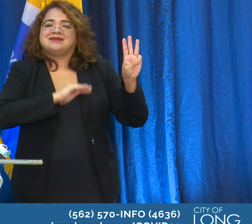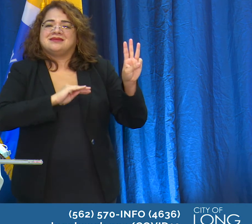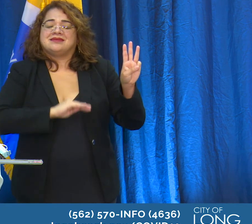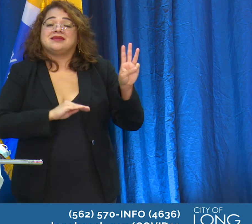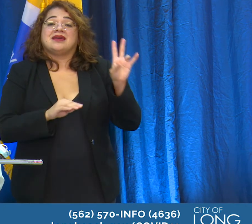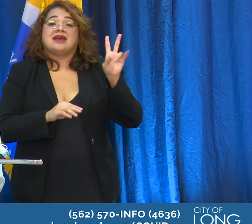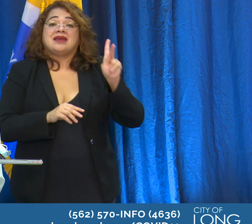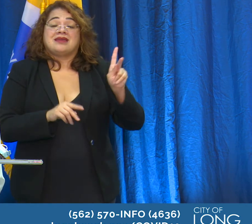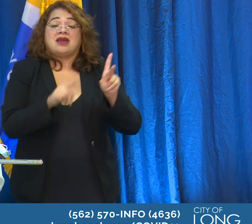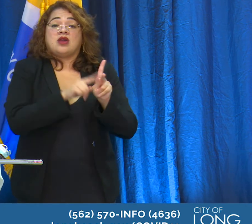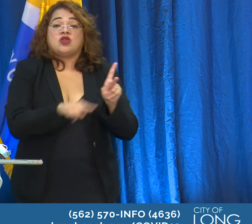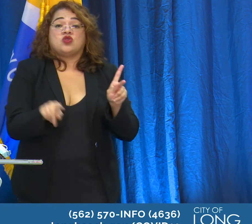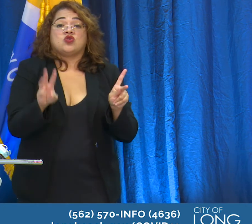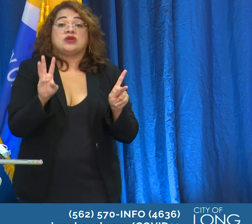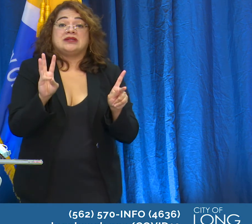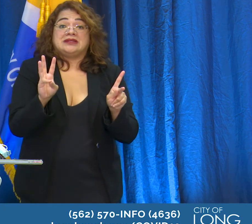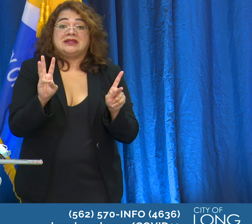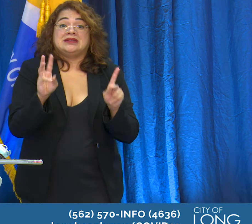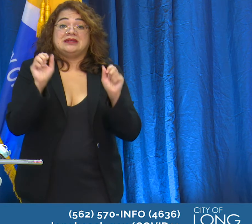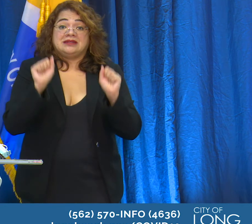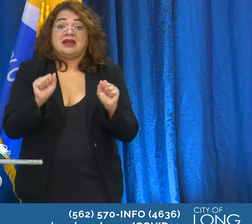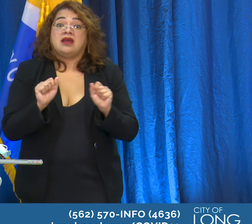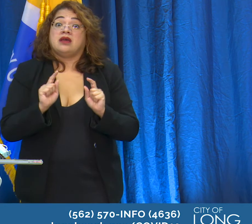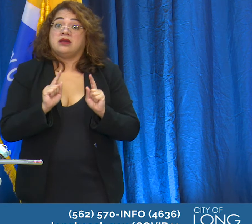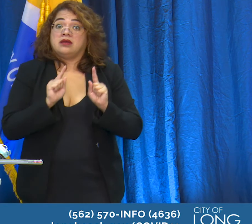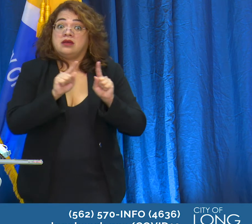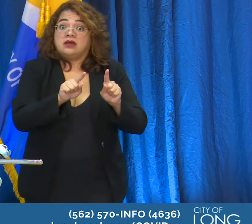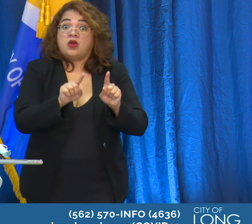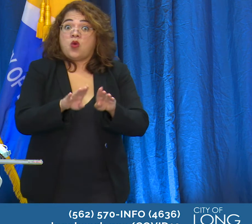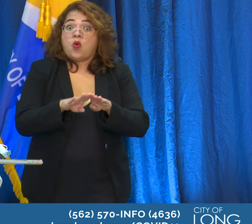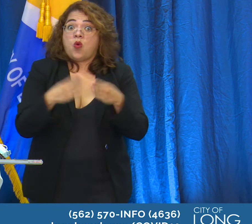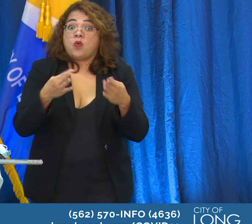where there will be the ability for K-6 grades to be able to open sooner than that,